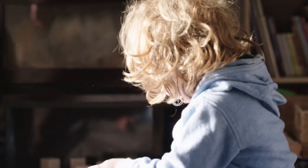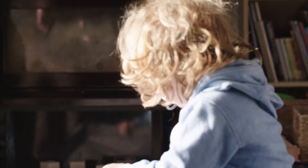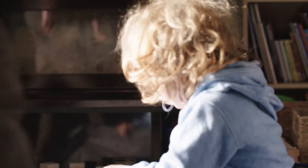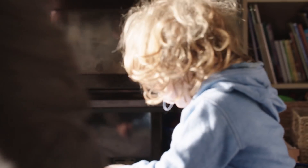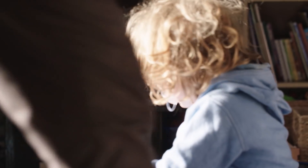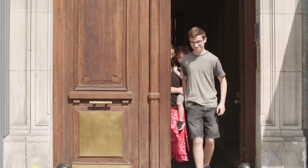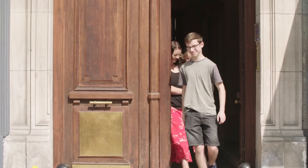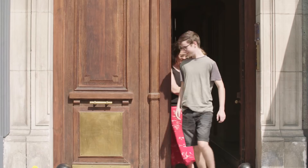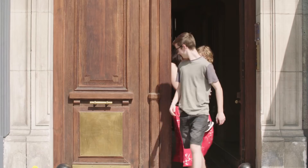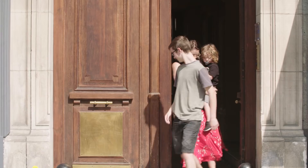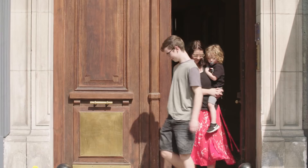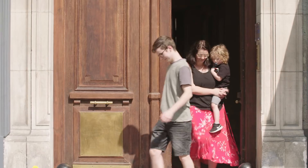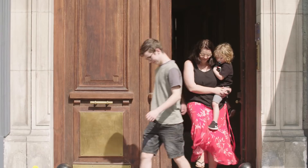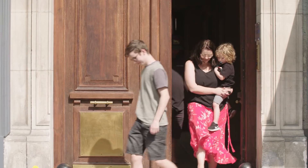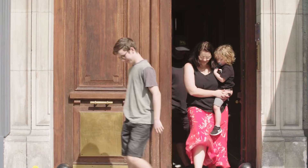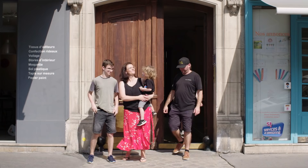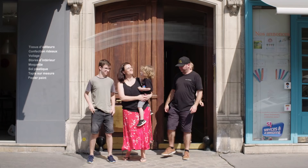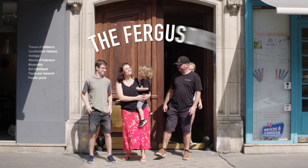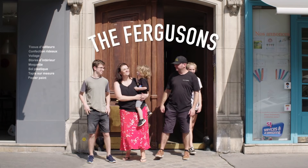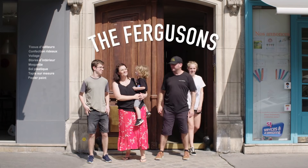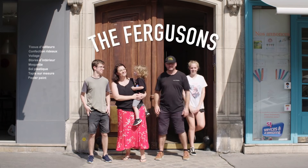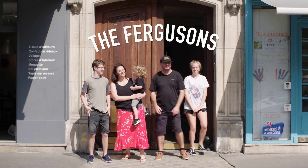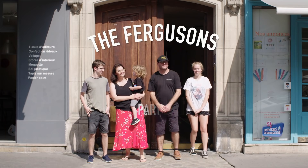and signing is our first language, it's gonna be a real adventure.